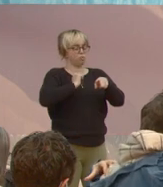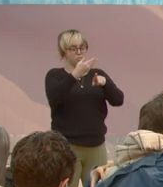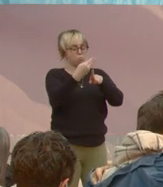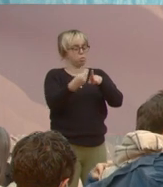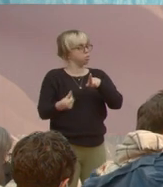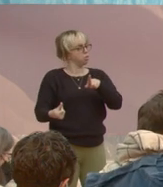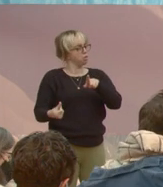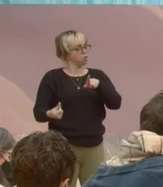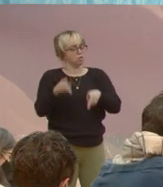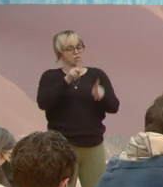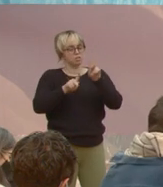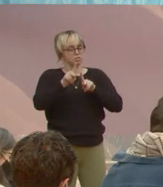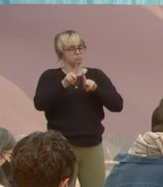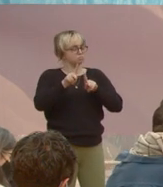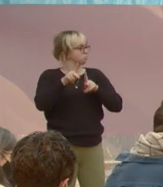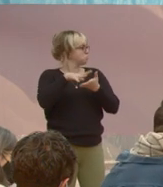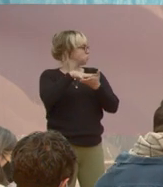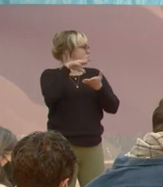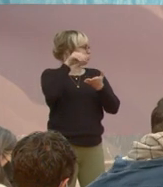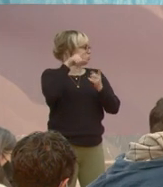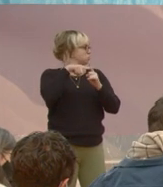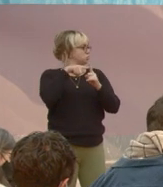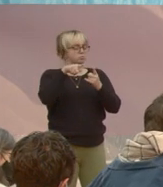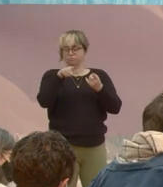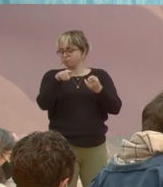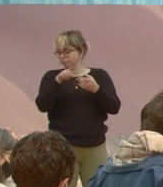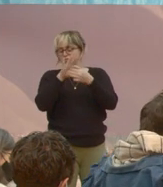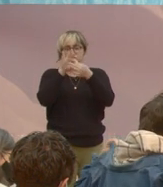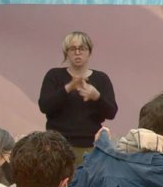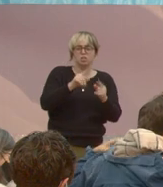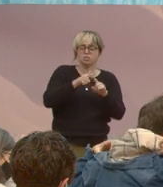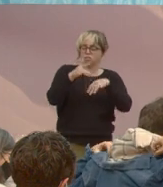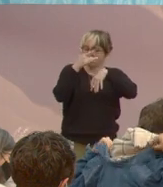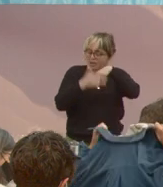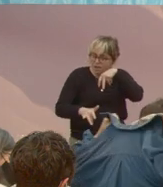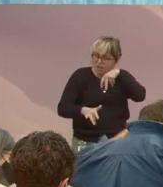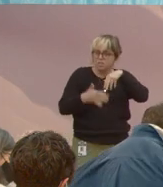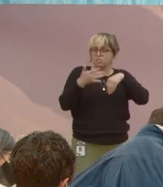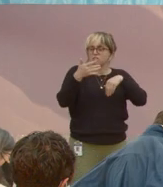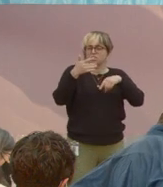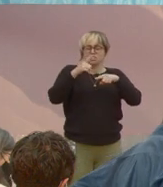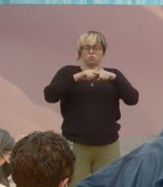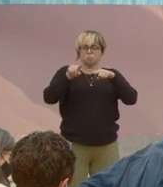people related to video, people a lot of nudity or some kinds of their loved one dimension. People didn't want to be in that